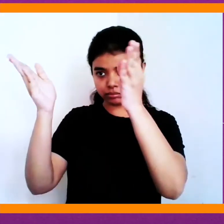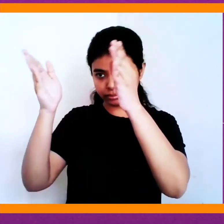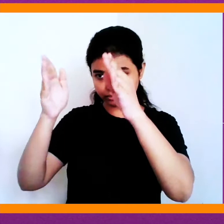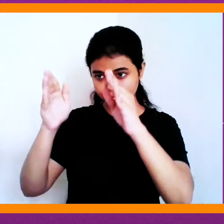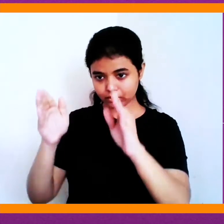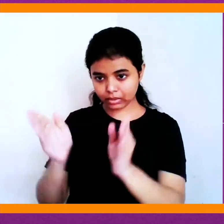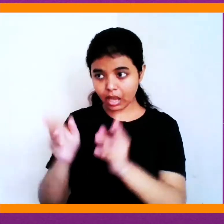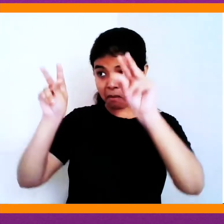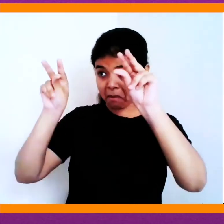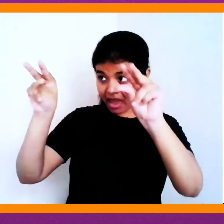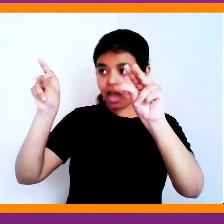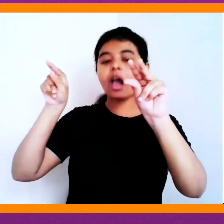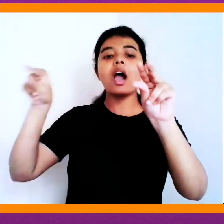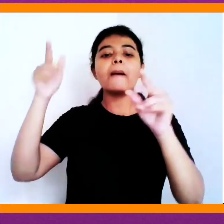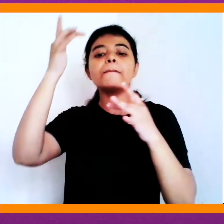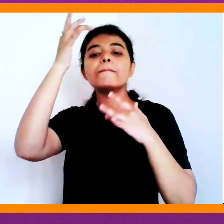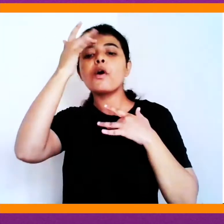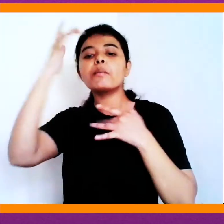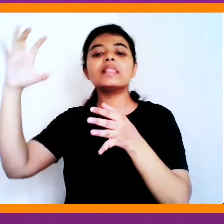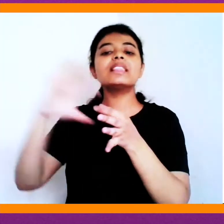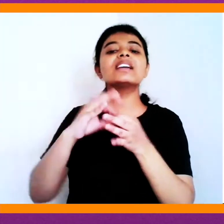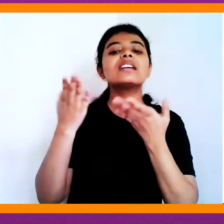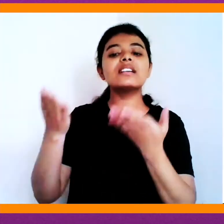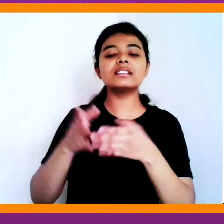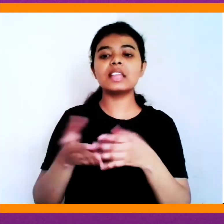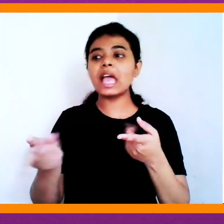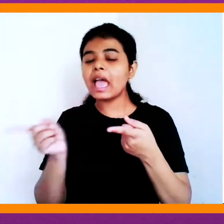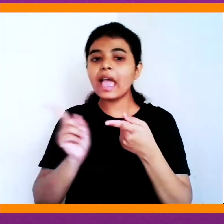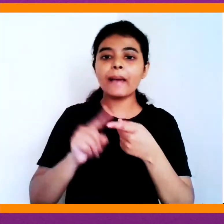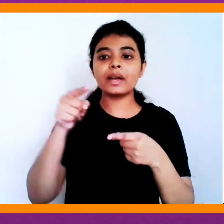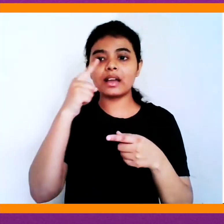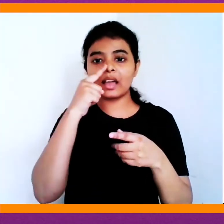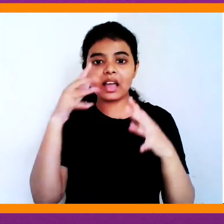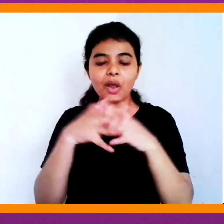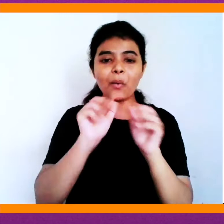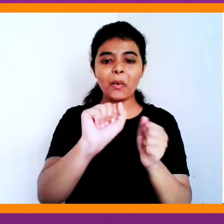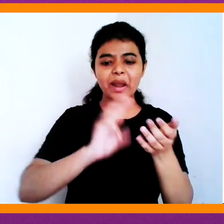a girl has irregular menstruation she has periods which are very delayed there is less